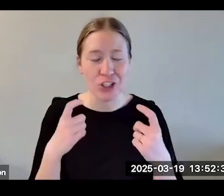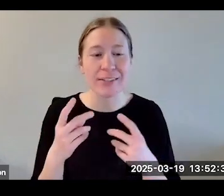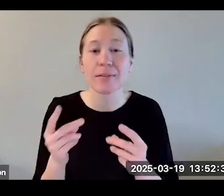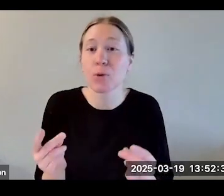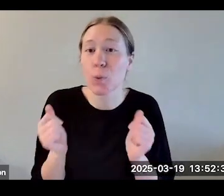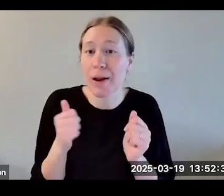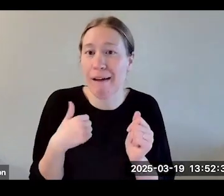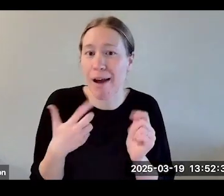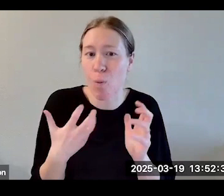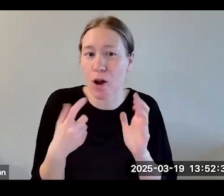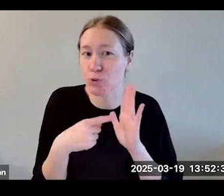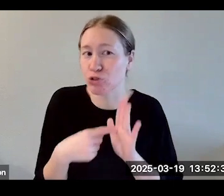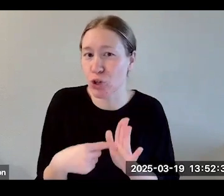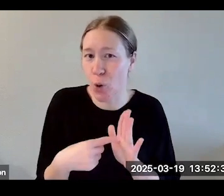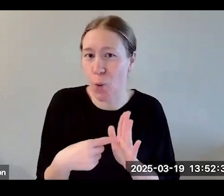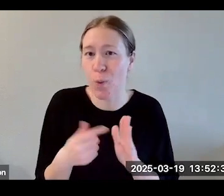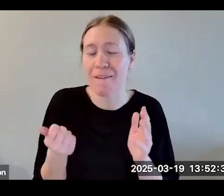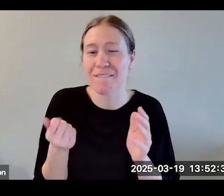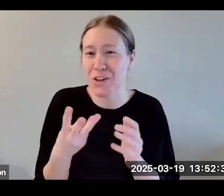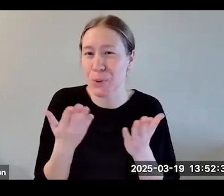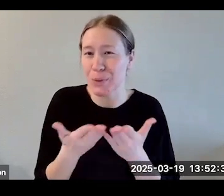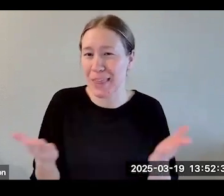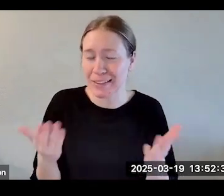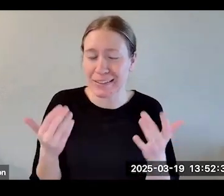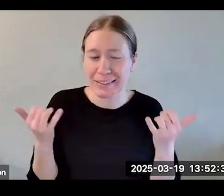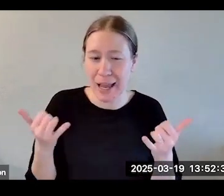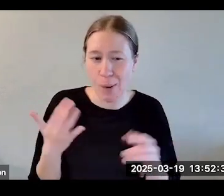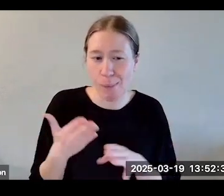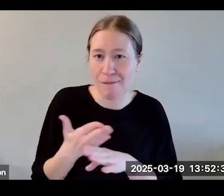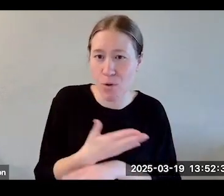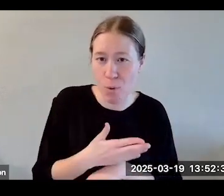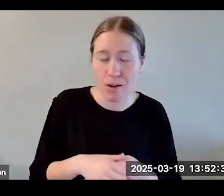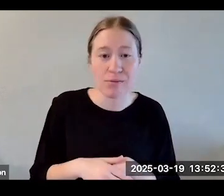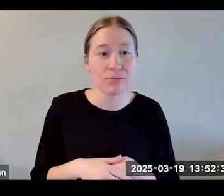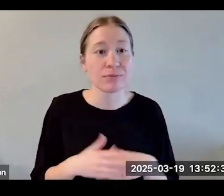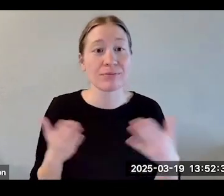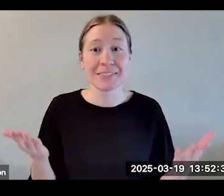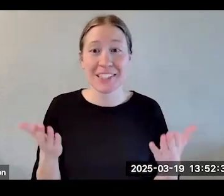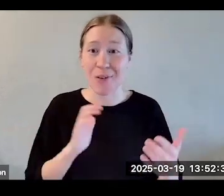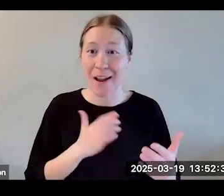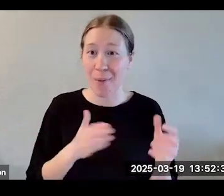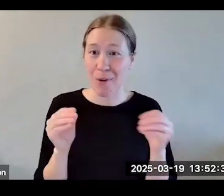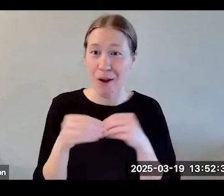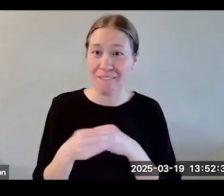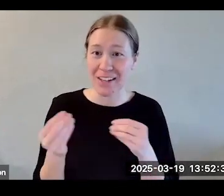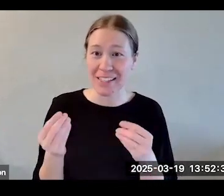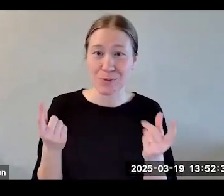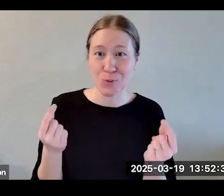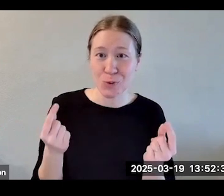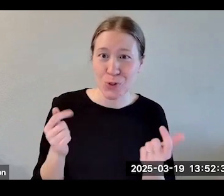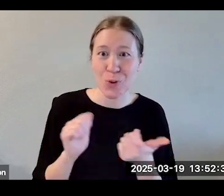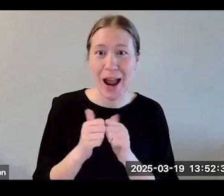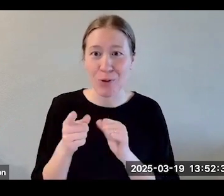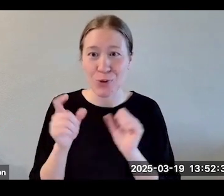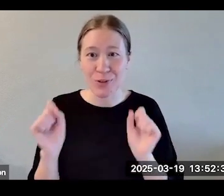through a couple of items about what our office has been up to and how you can reach out to us.